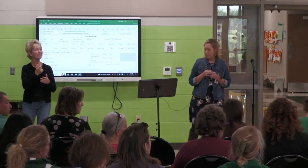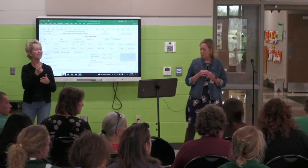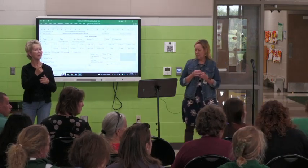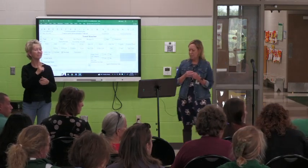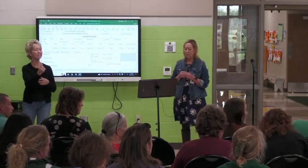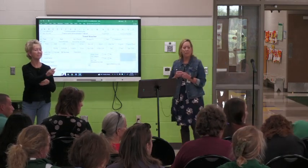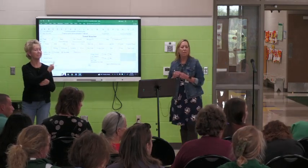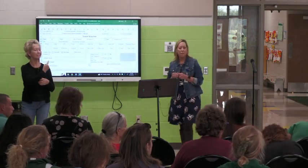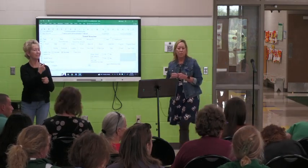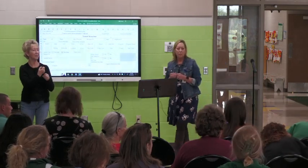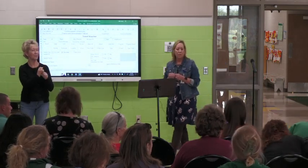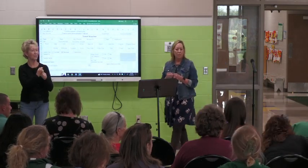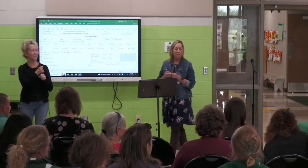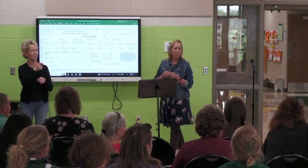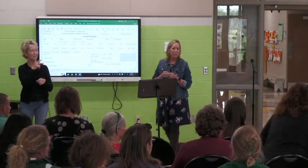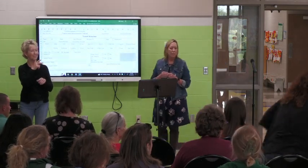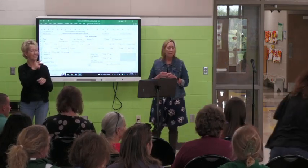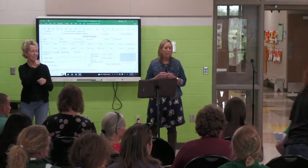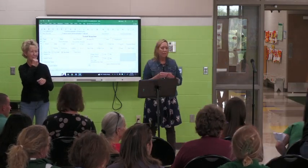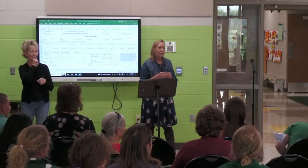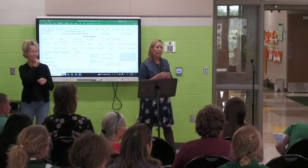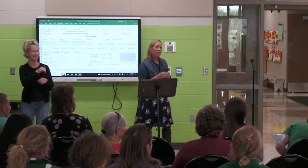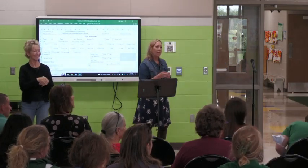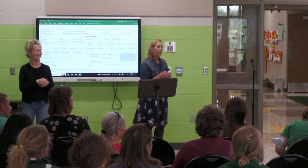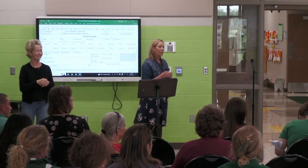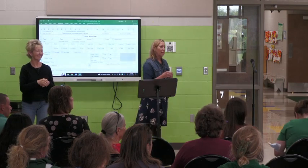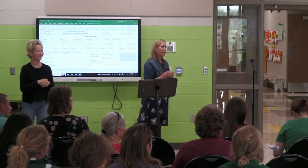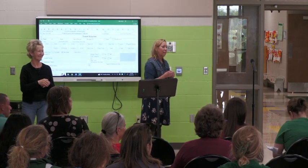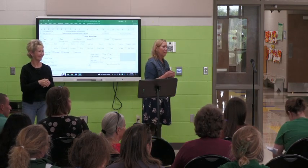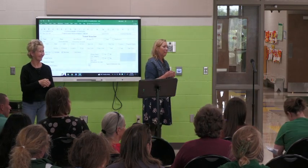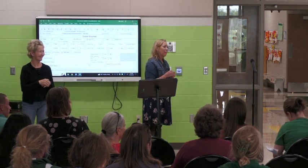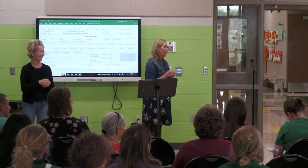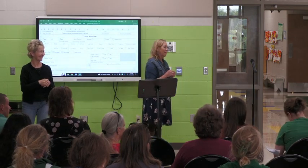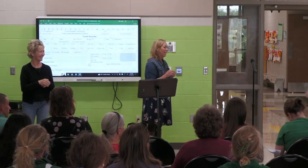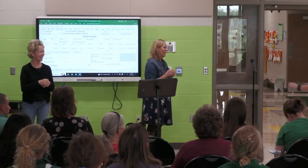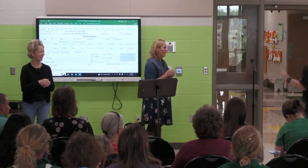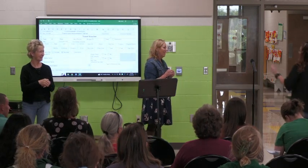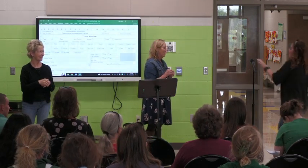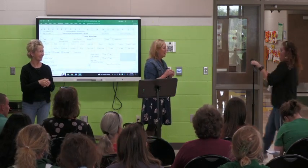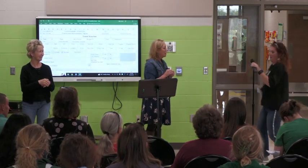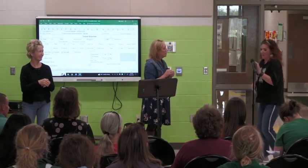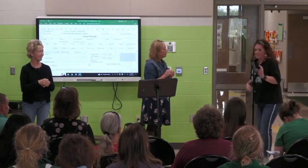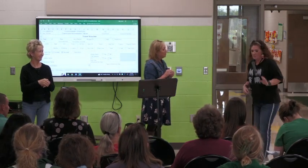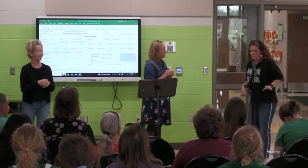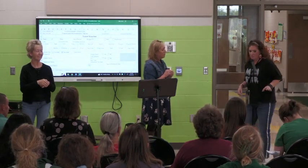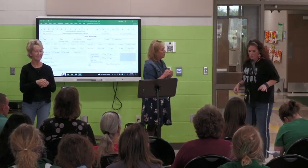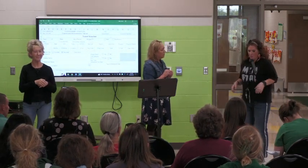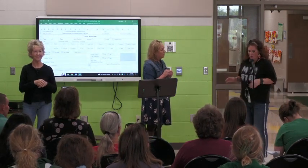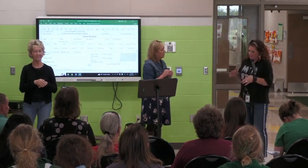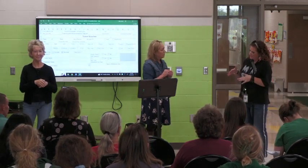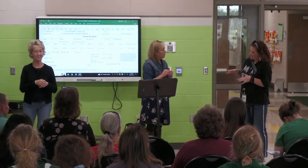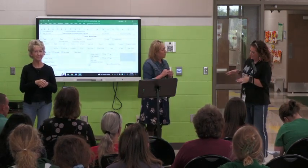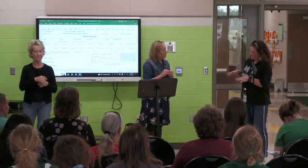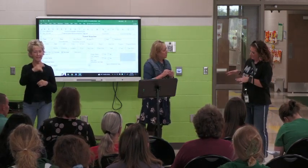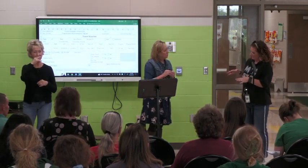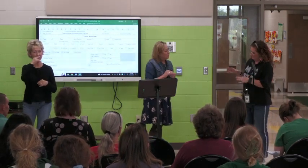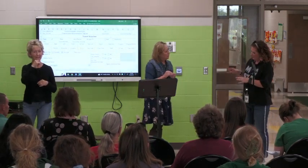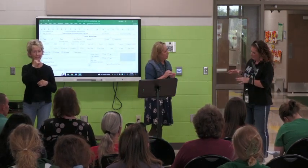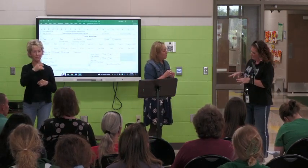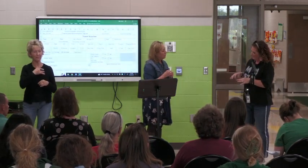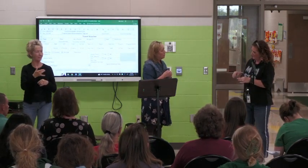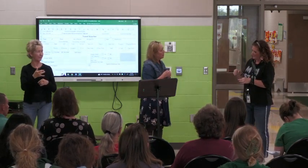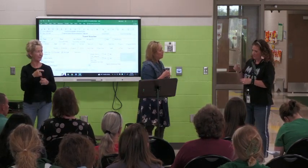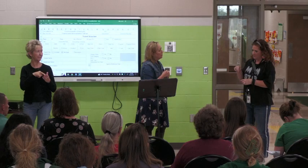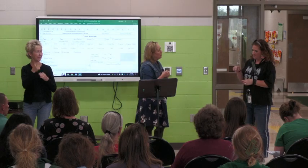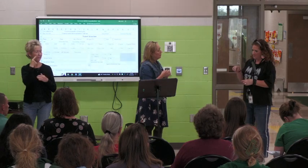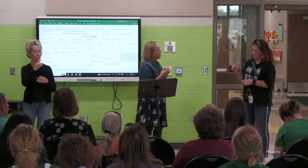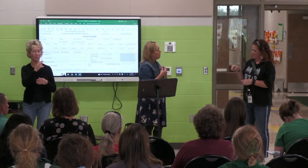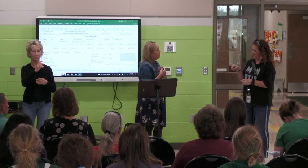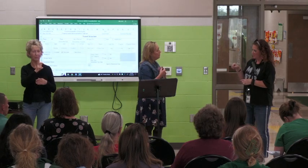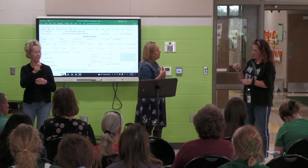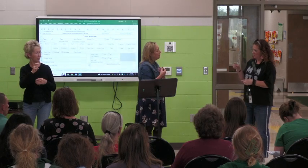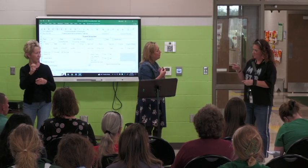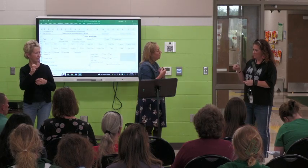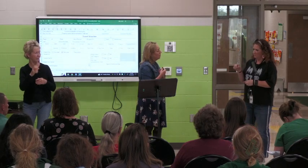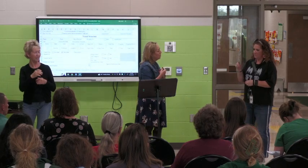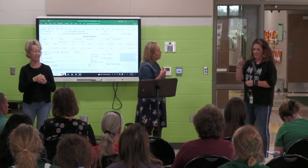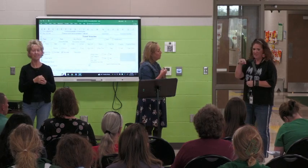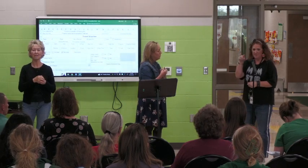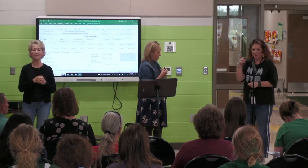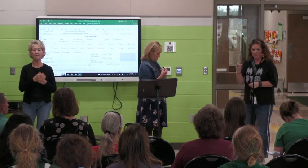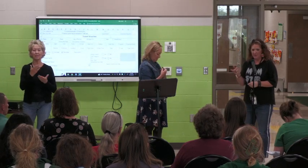sorry um our kids don't typically like pay for field trips okay so maybe that's why none